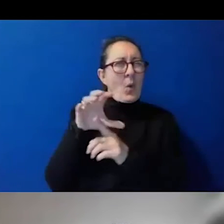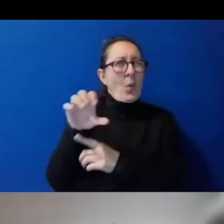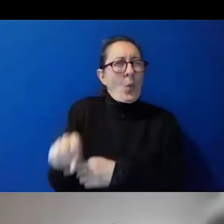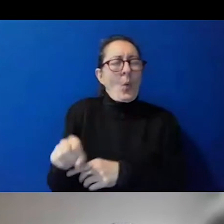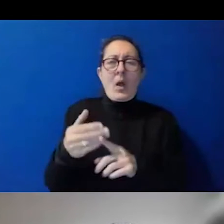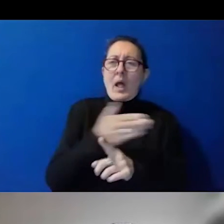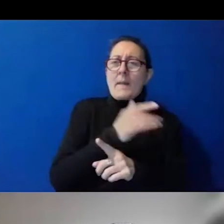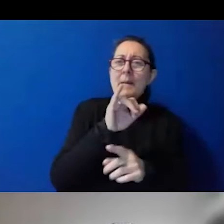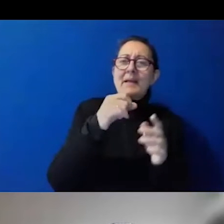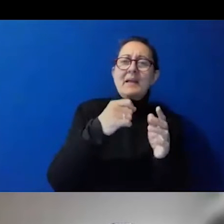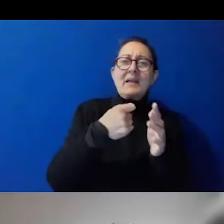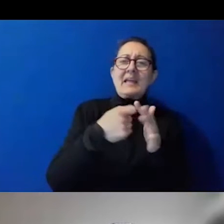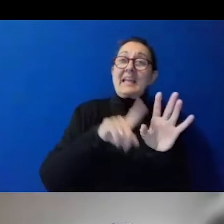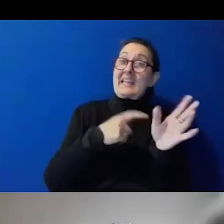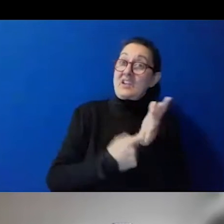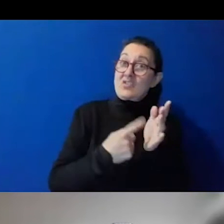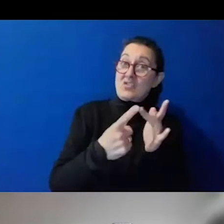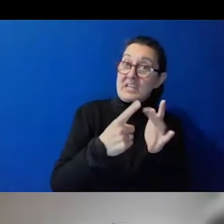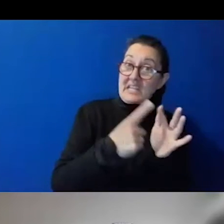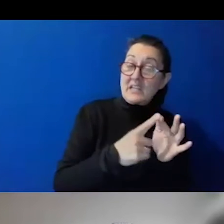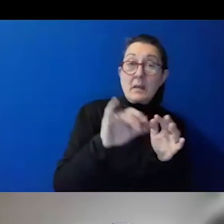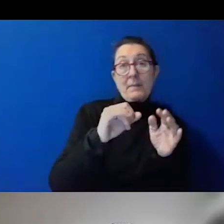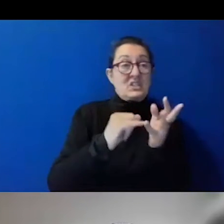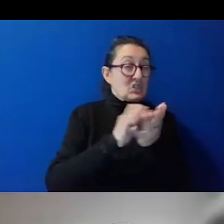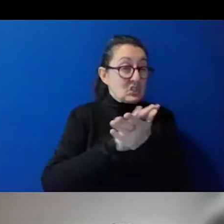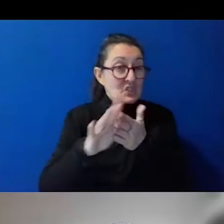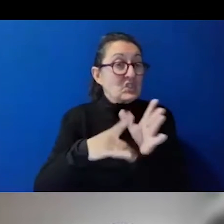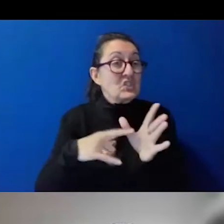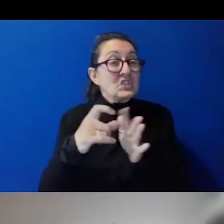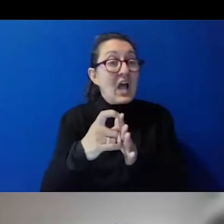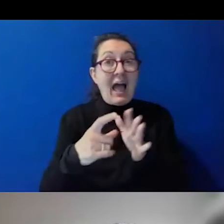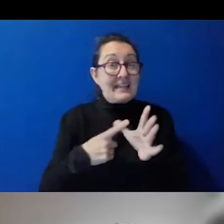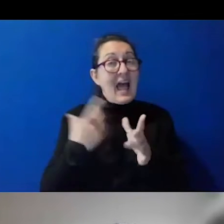might have some experience in working in uh multidisciplinary teams so teams that have